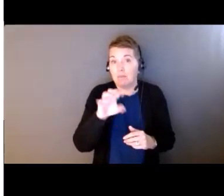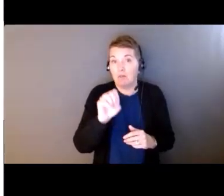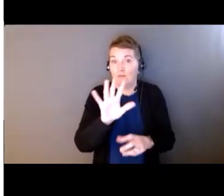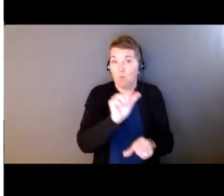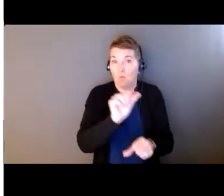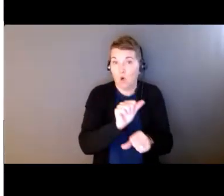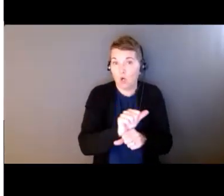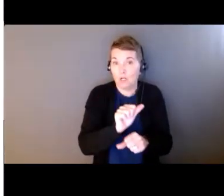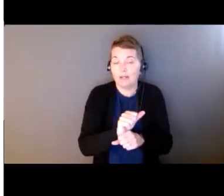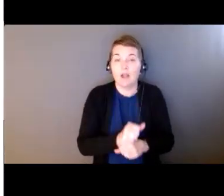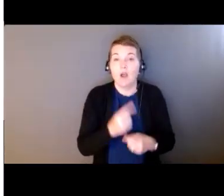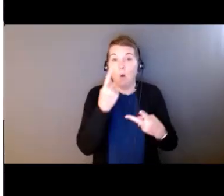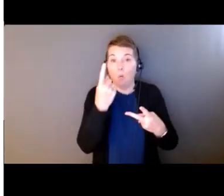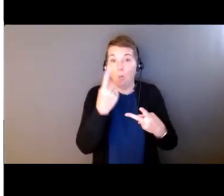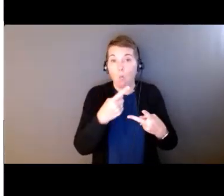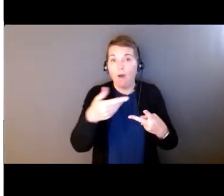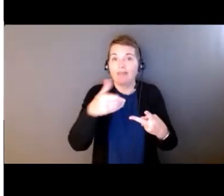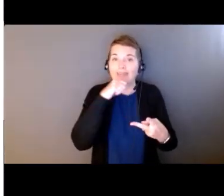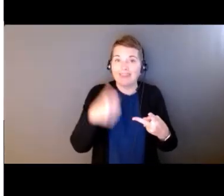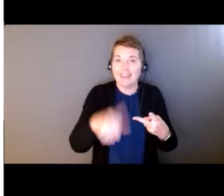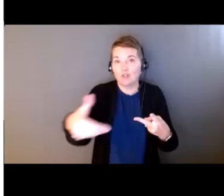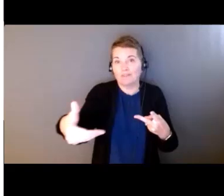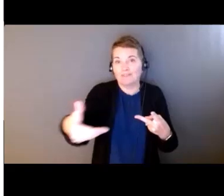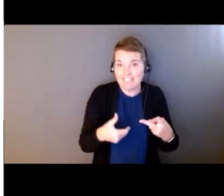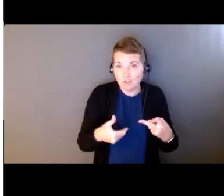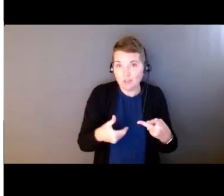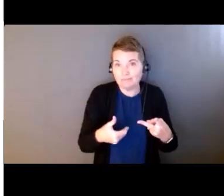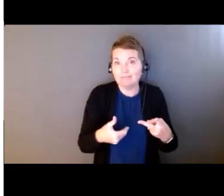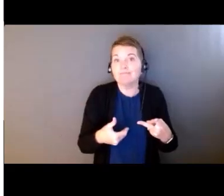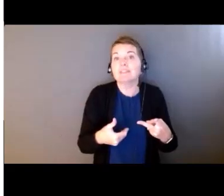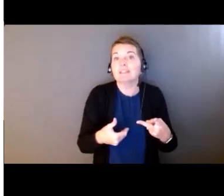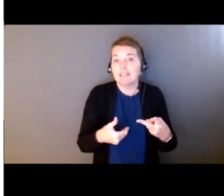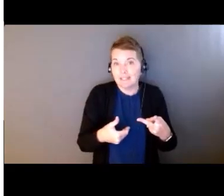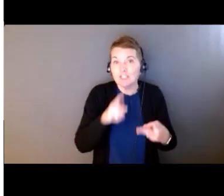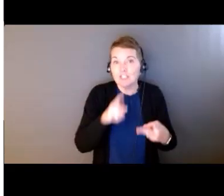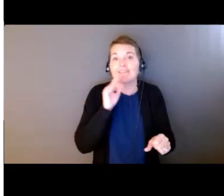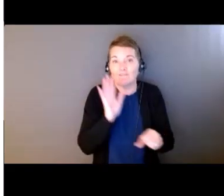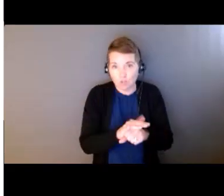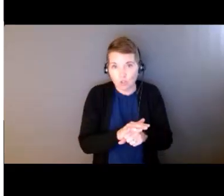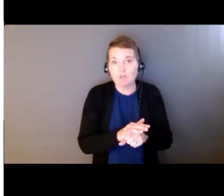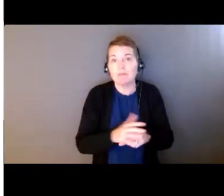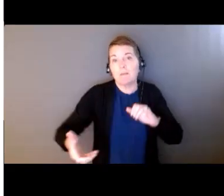confirmation, intent of firm commitment from a presenting partner or host organization.